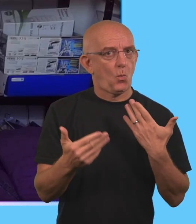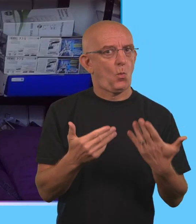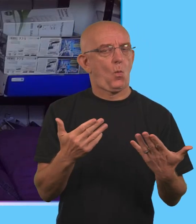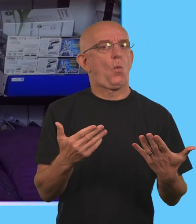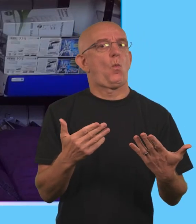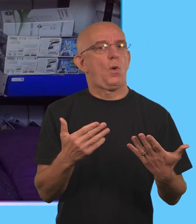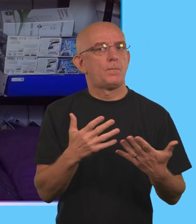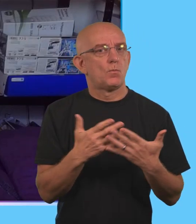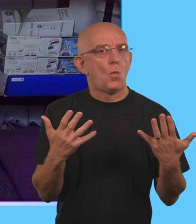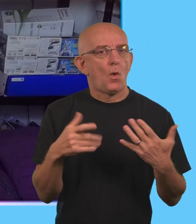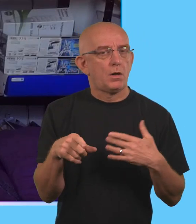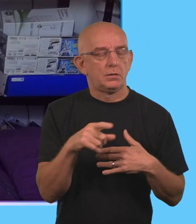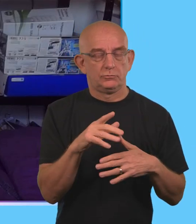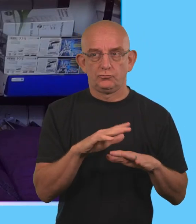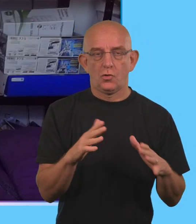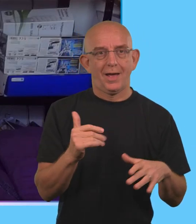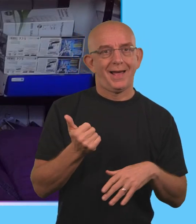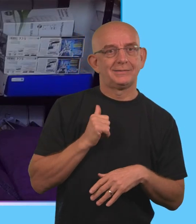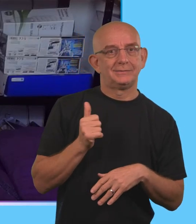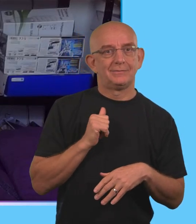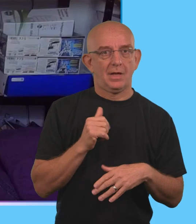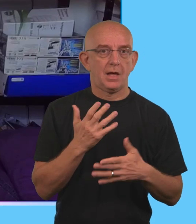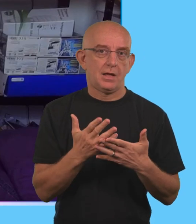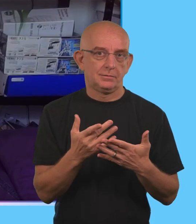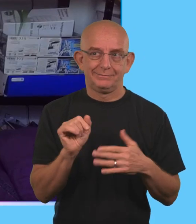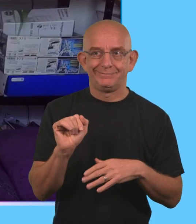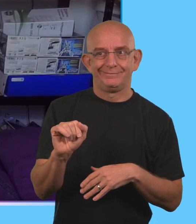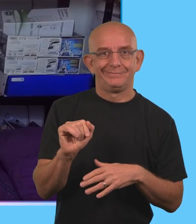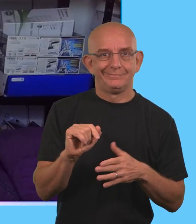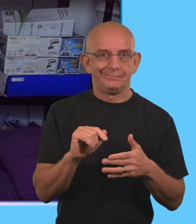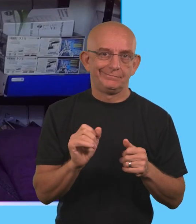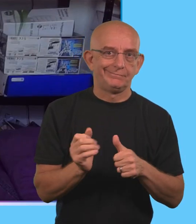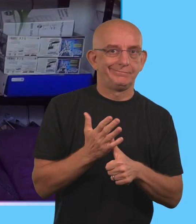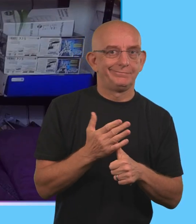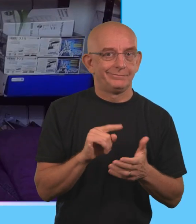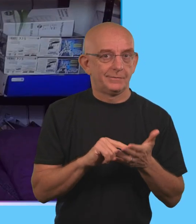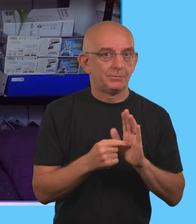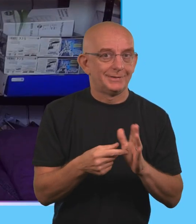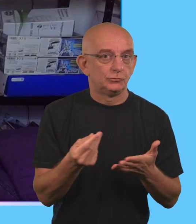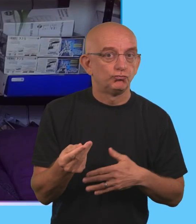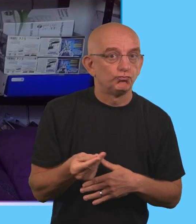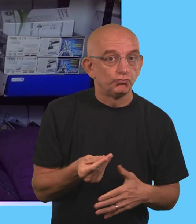from a more hopeful perspective than you might expect given its initial pitch.